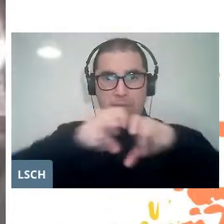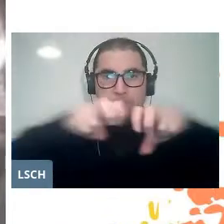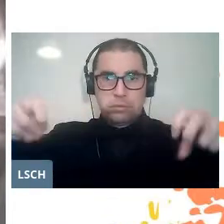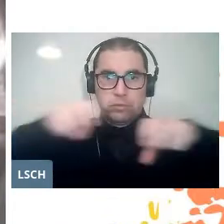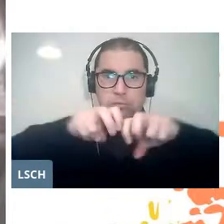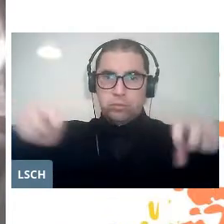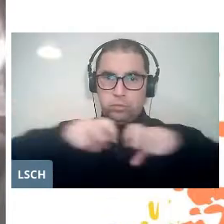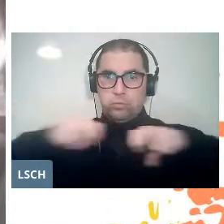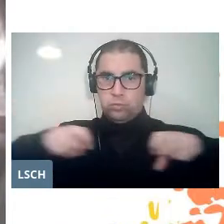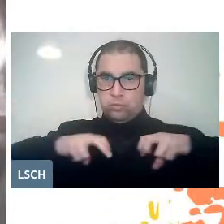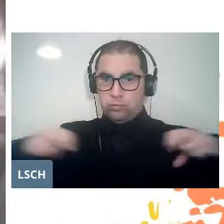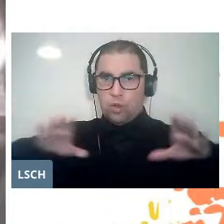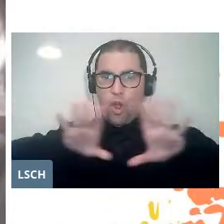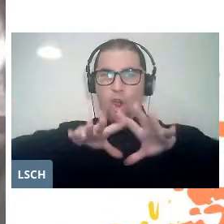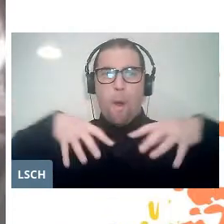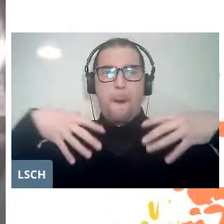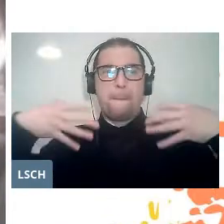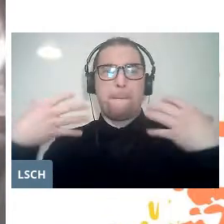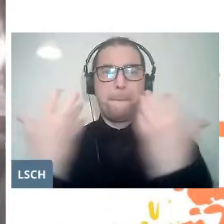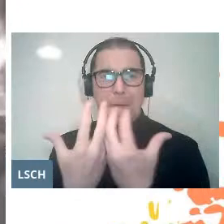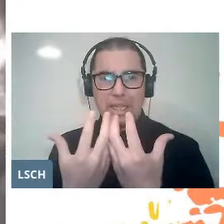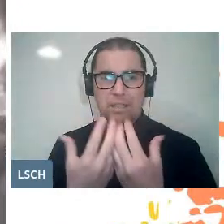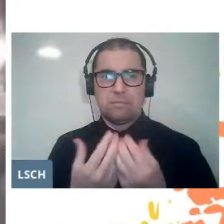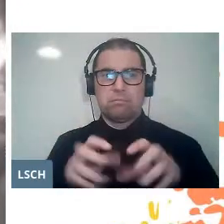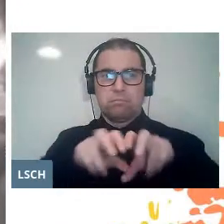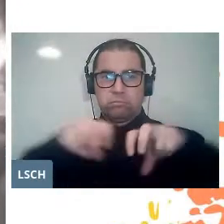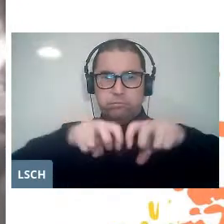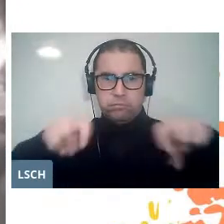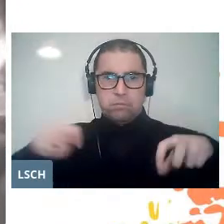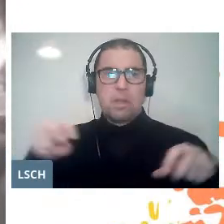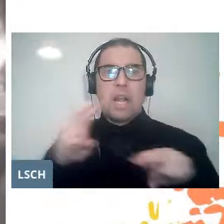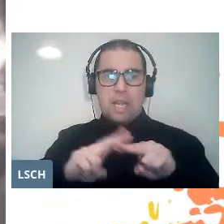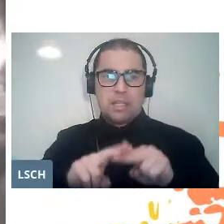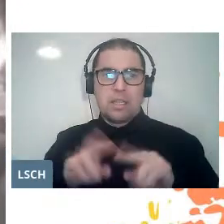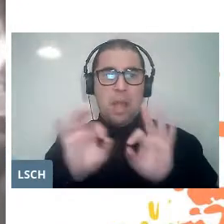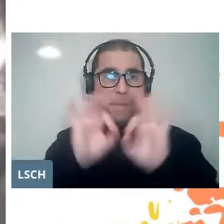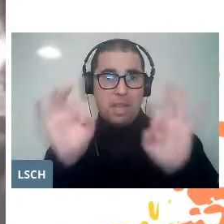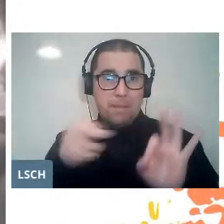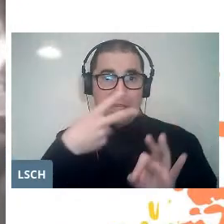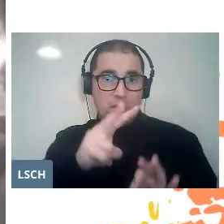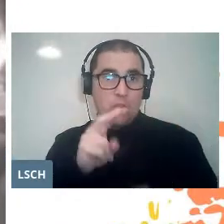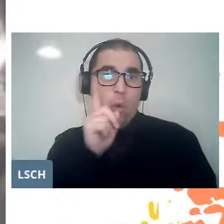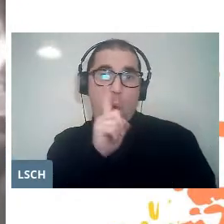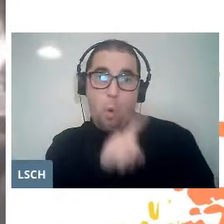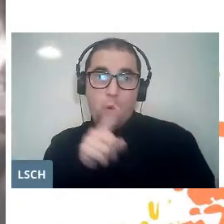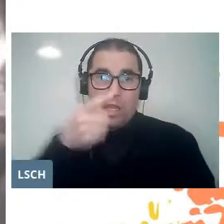that Haydn generated to be able to perform especially his last symphonies.